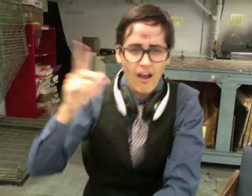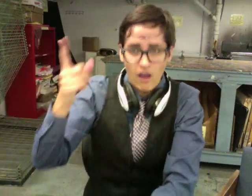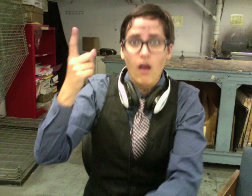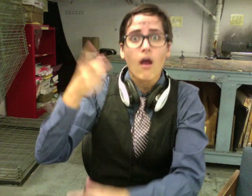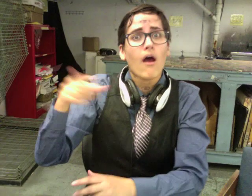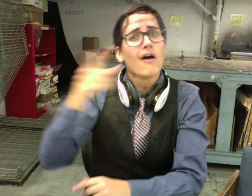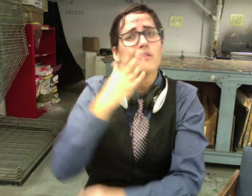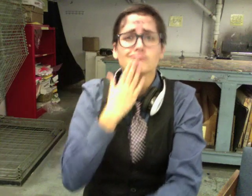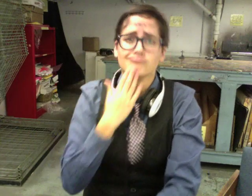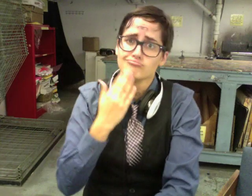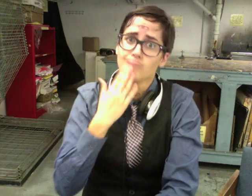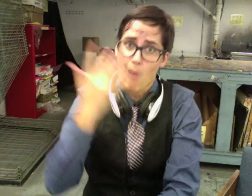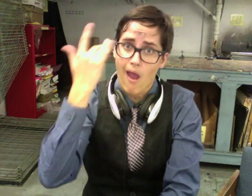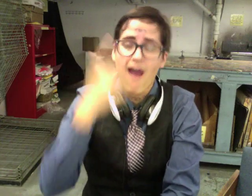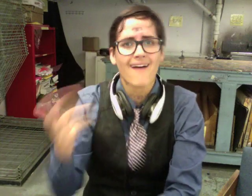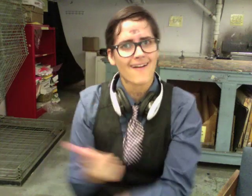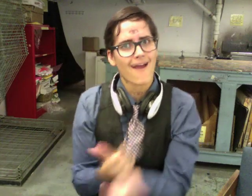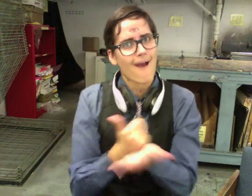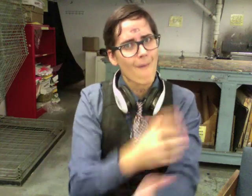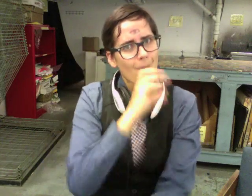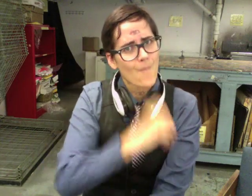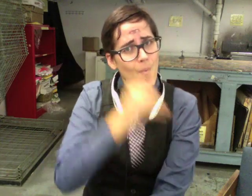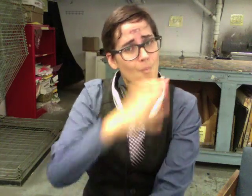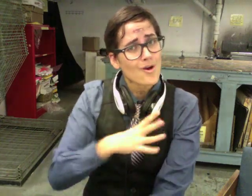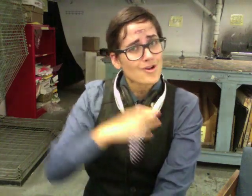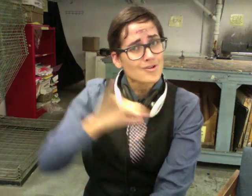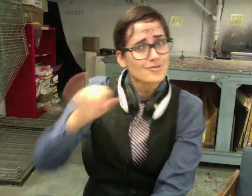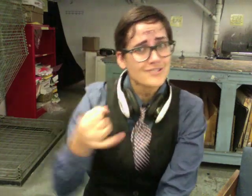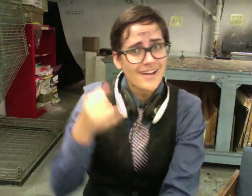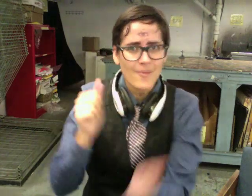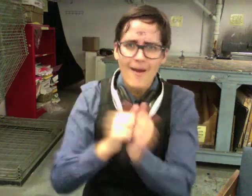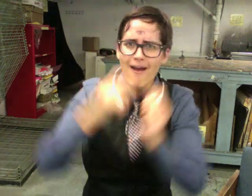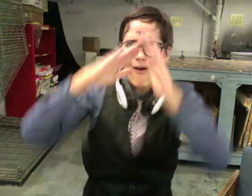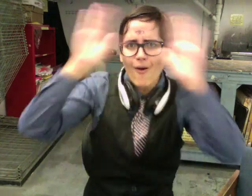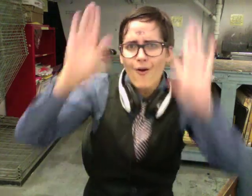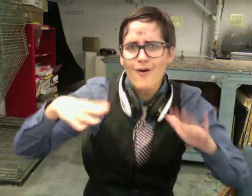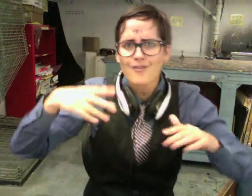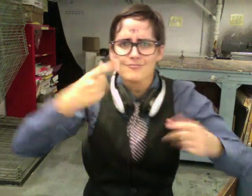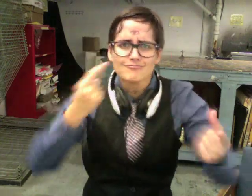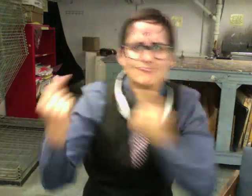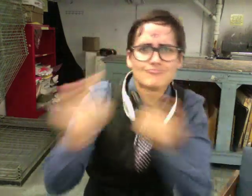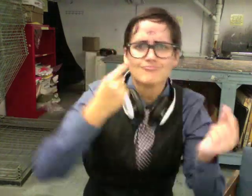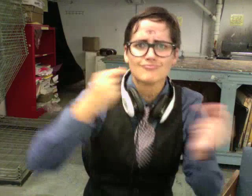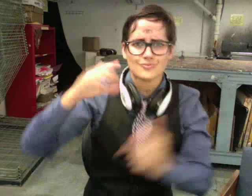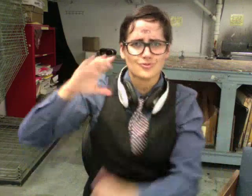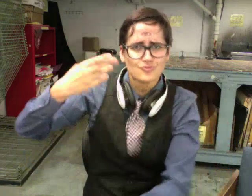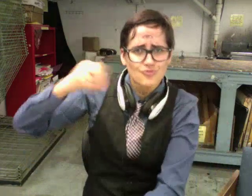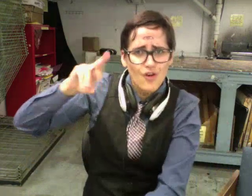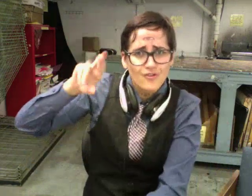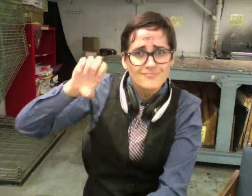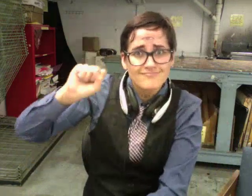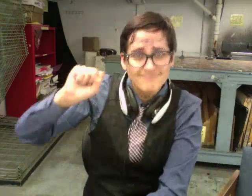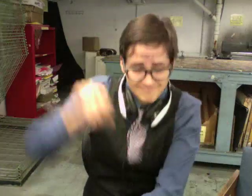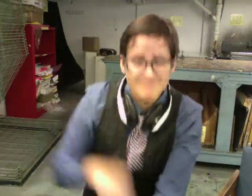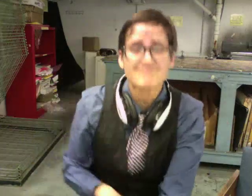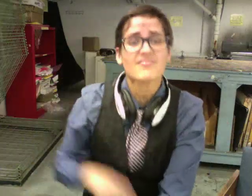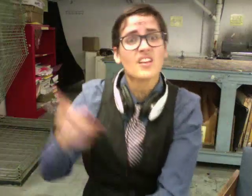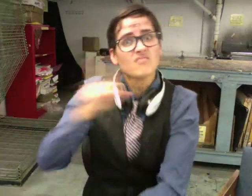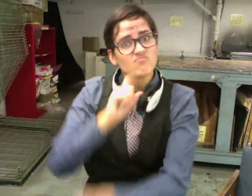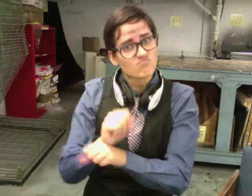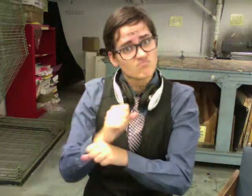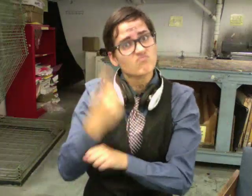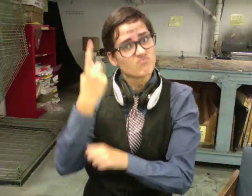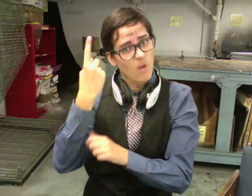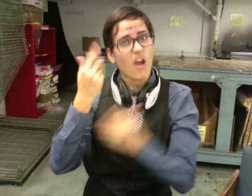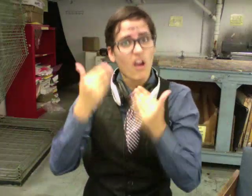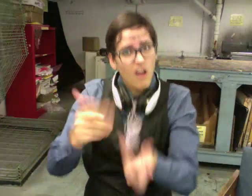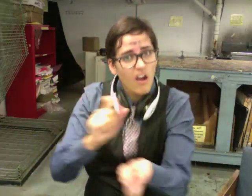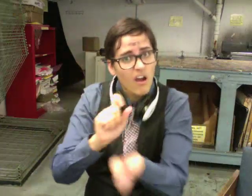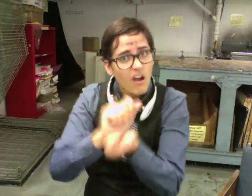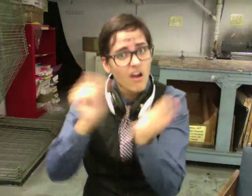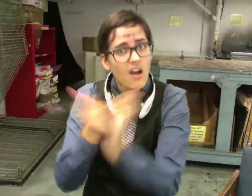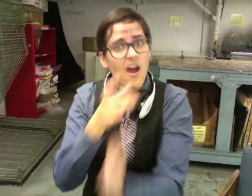her with various household chores. One of them changed a lightbulb for her. The porch